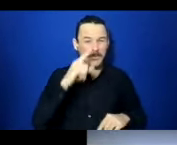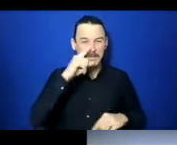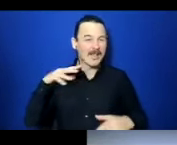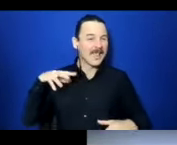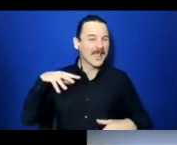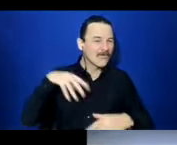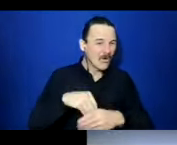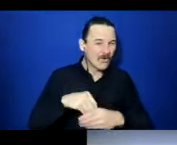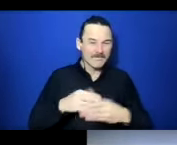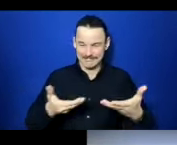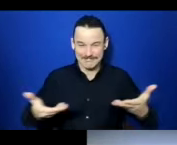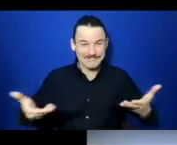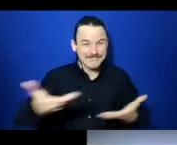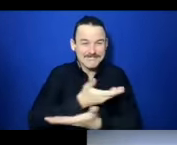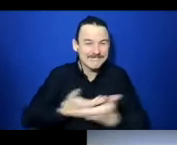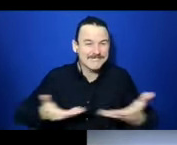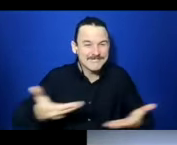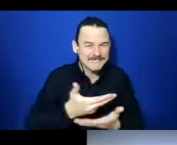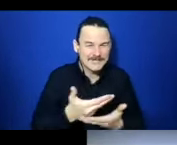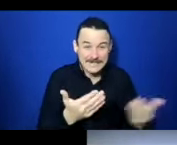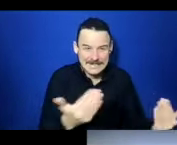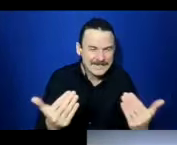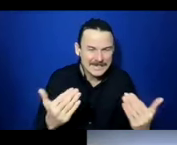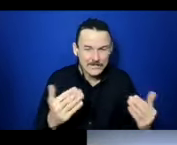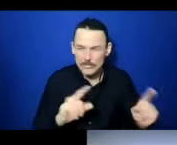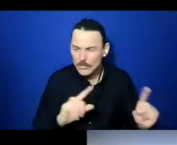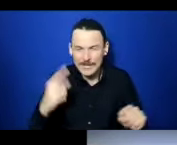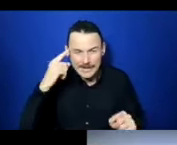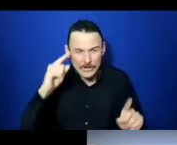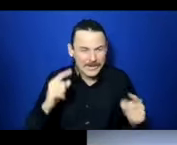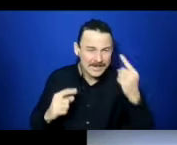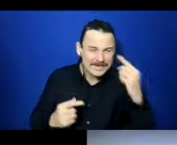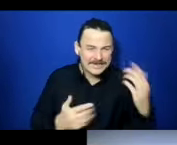you once said that no city leader sets out to build a city full of barriers and to make it